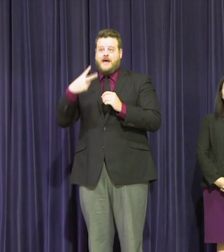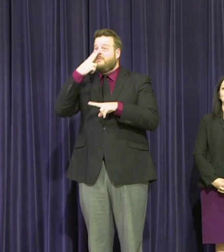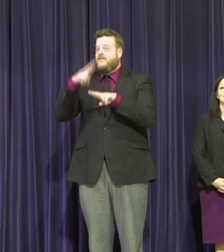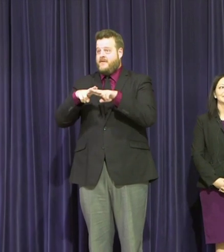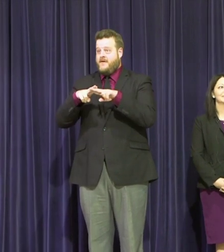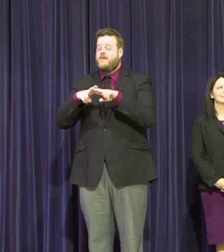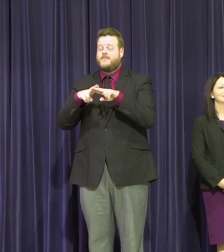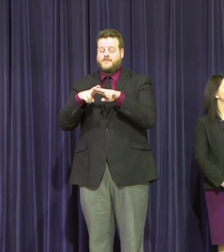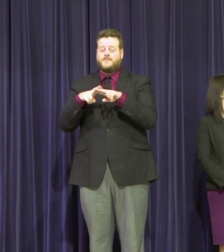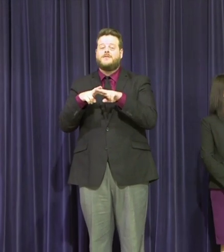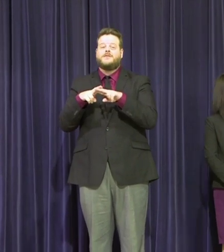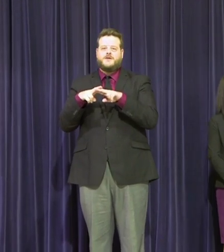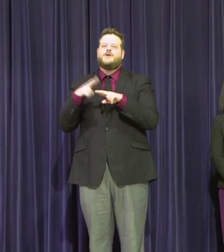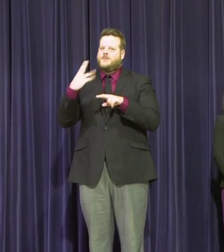She's being an incredible good sport.